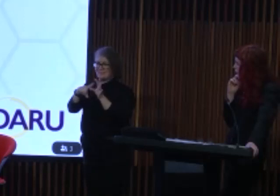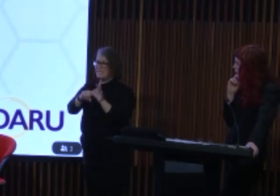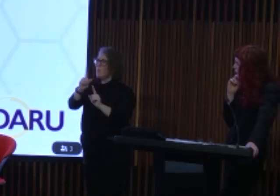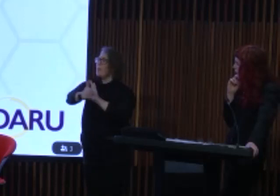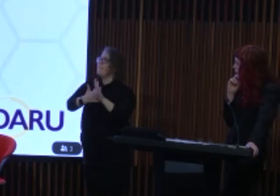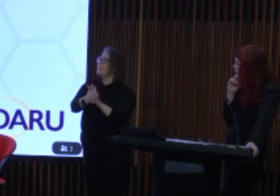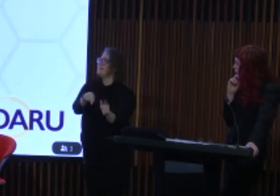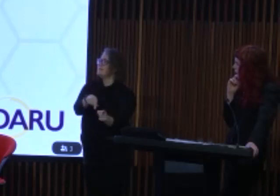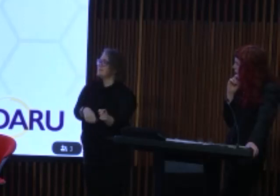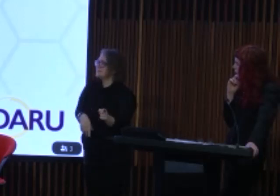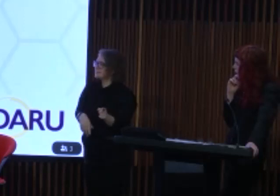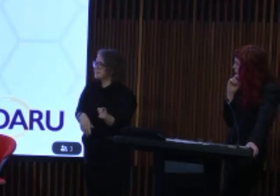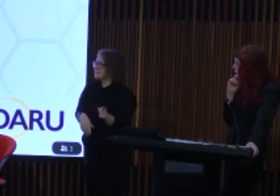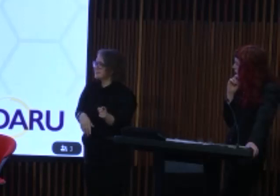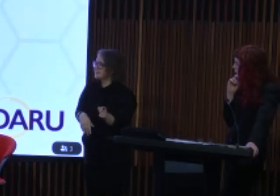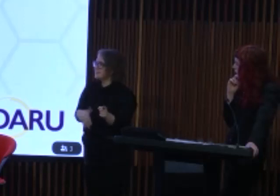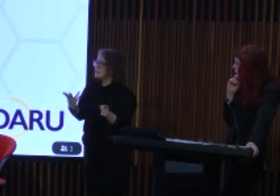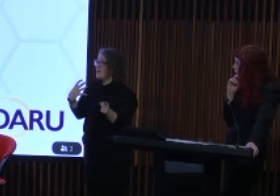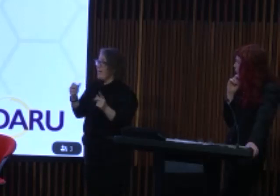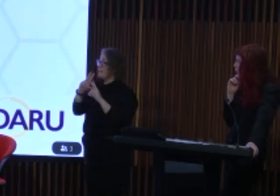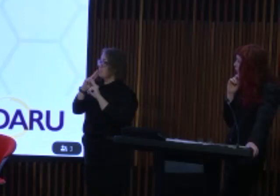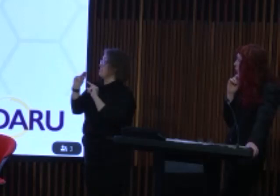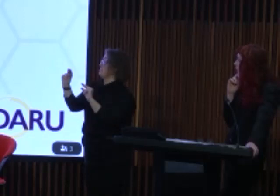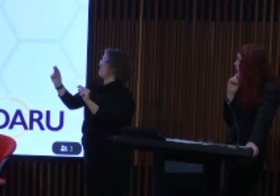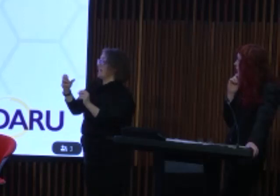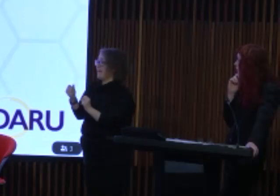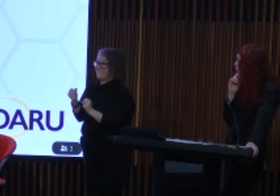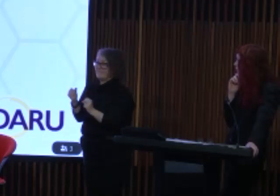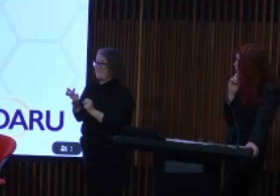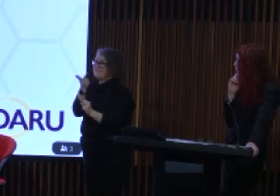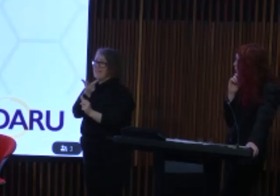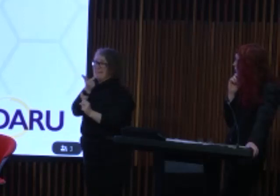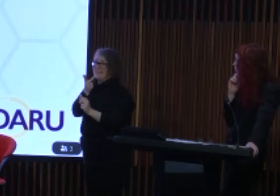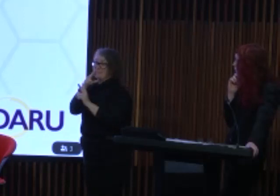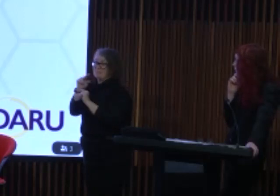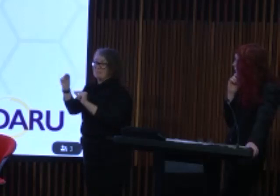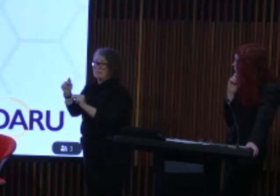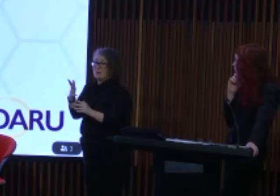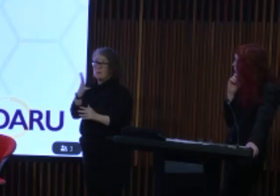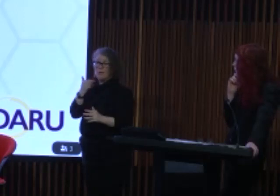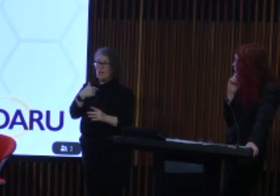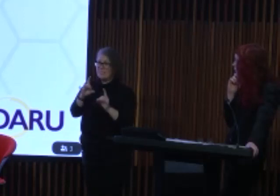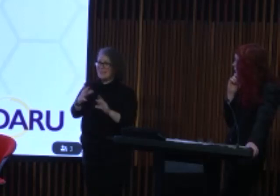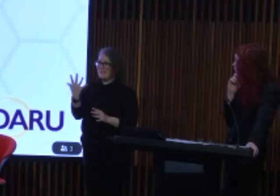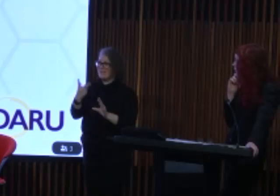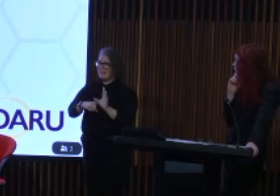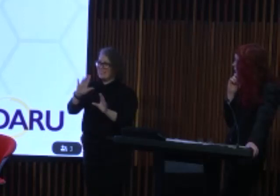it. There's a a myth that's going around from when I started the 15 years ago that were